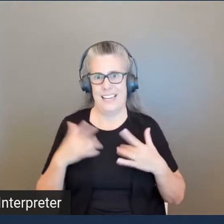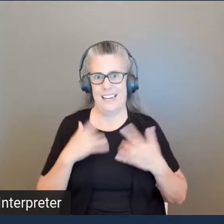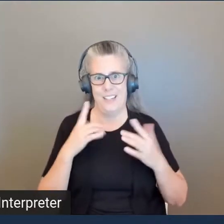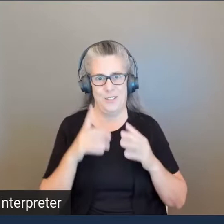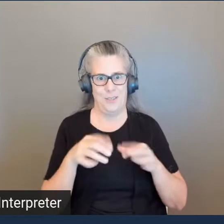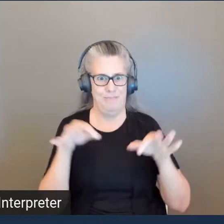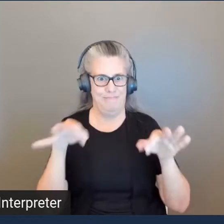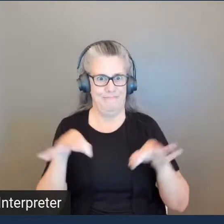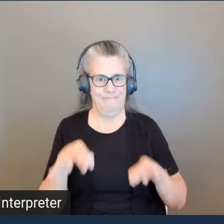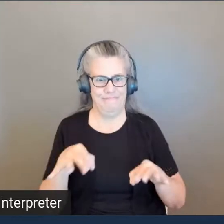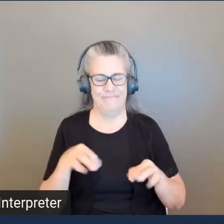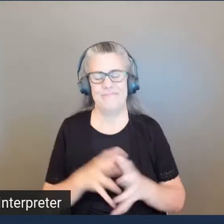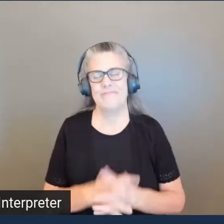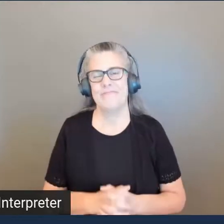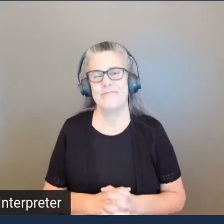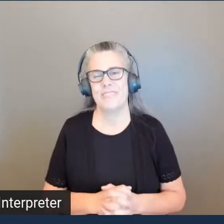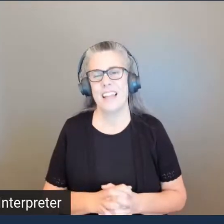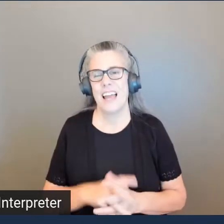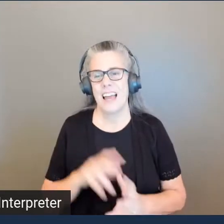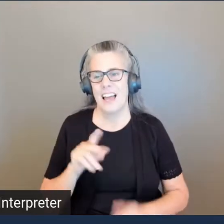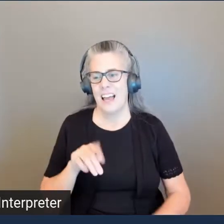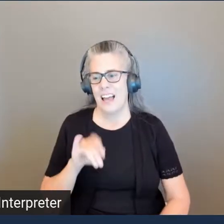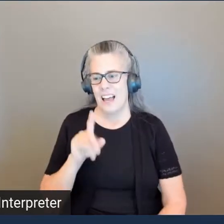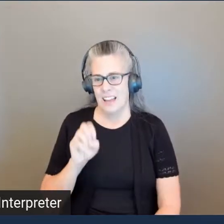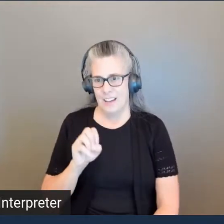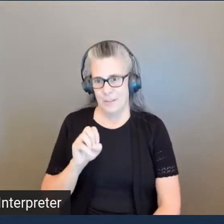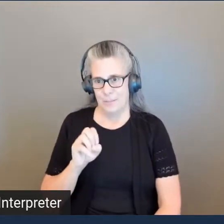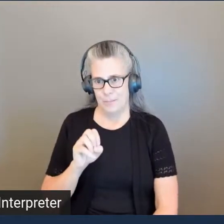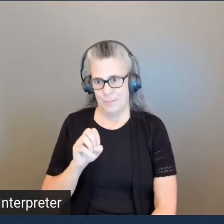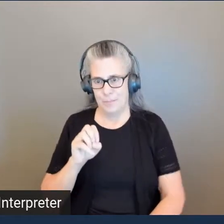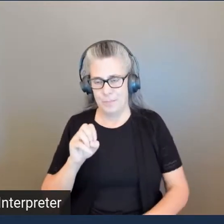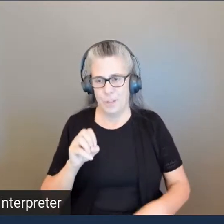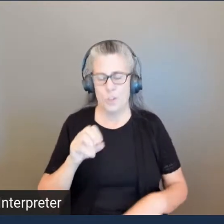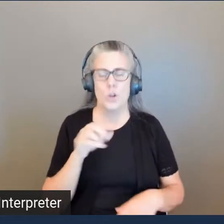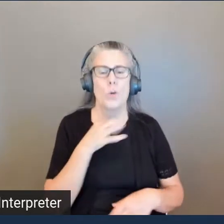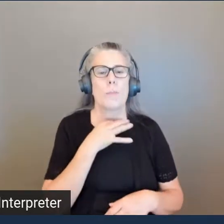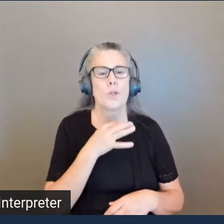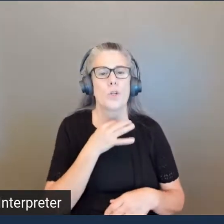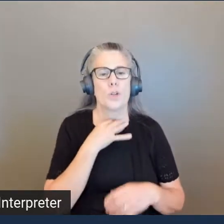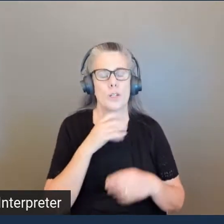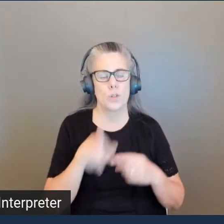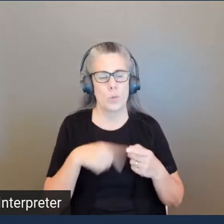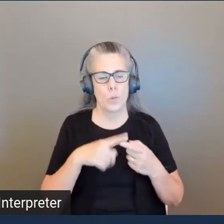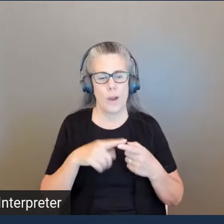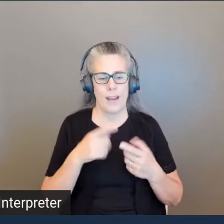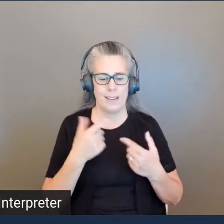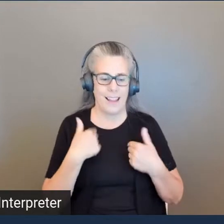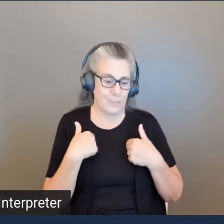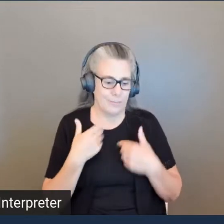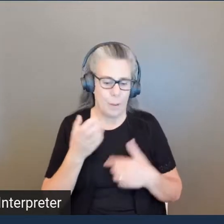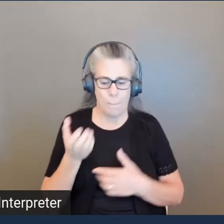So Tarun, I was curious like when would like a mobile developer kind of see, like, 'cause I'm only interested in me.